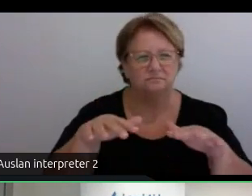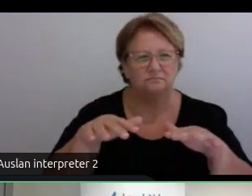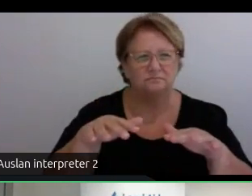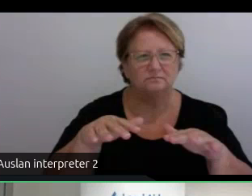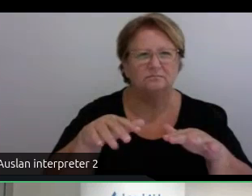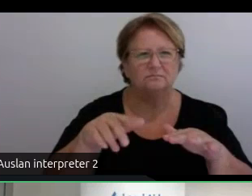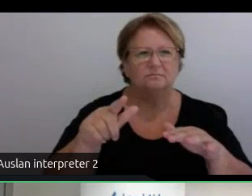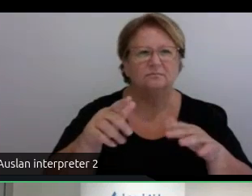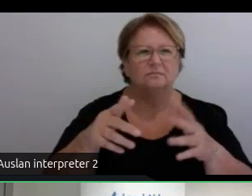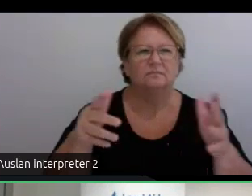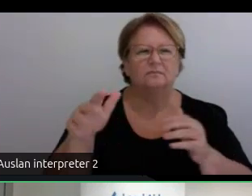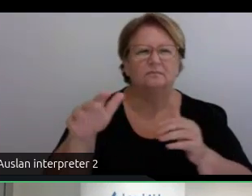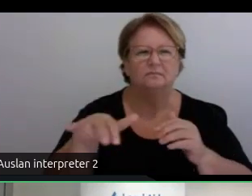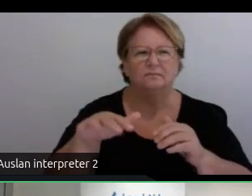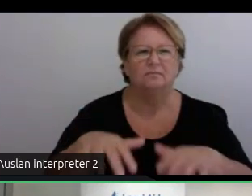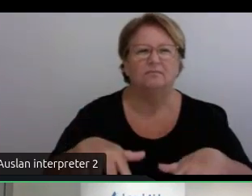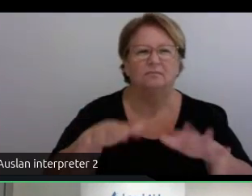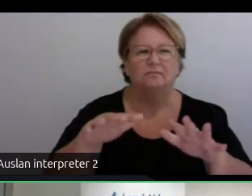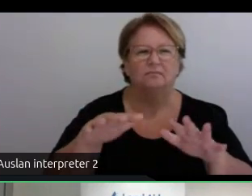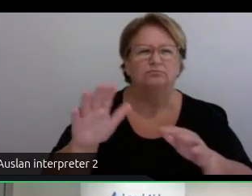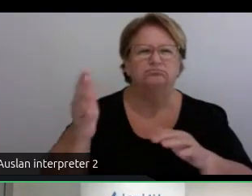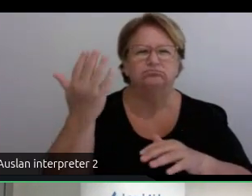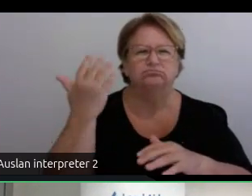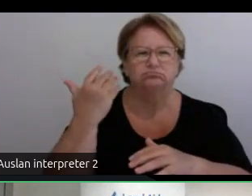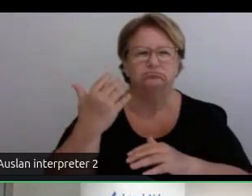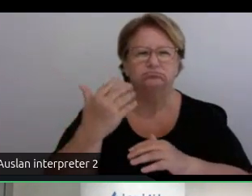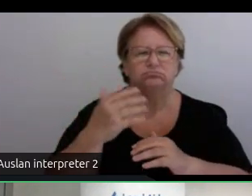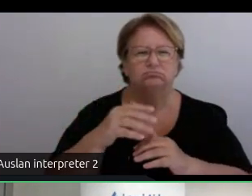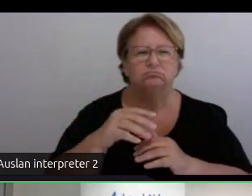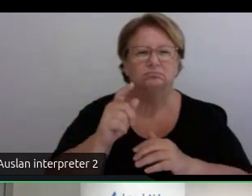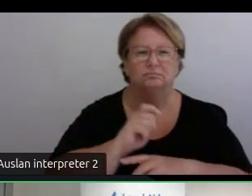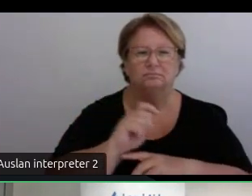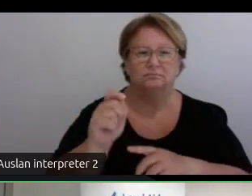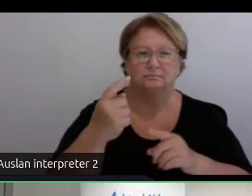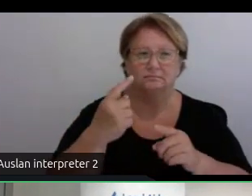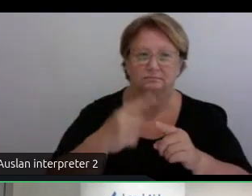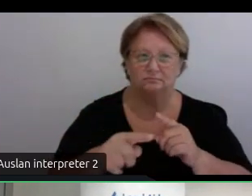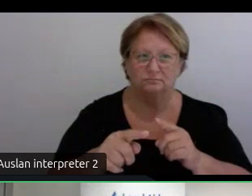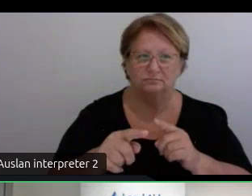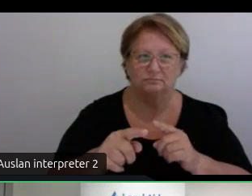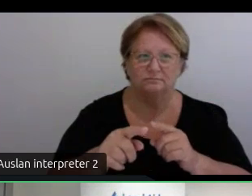flood. They live in a larger area. The flood was quite a while ago. Um the claims been approved,